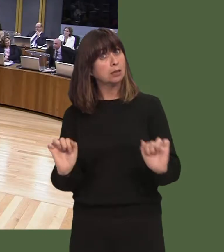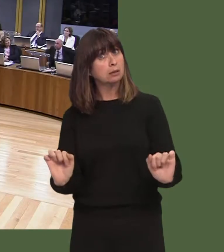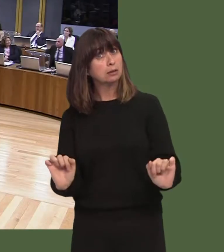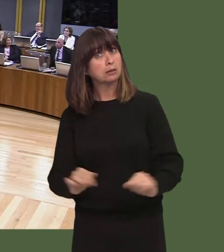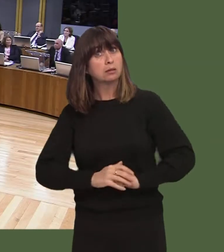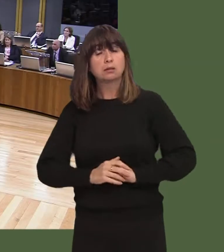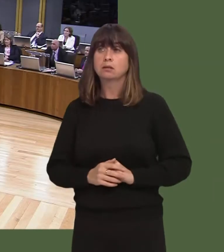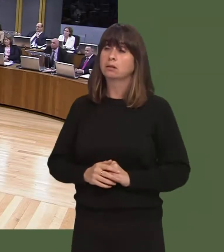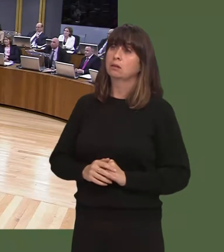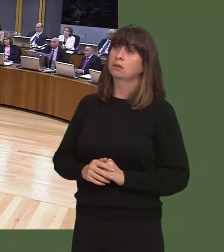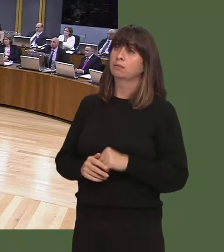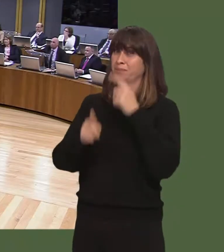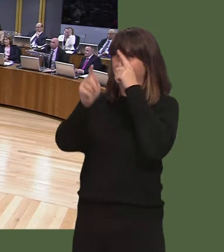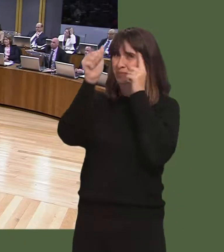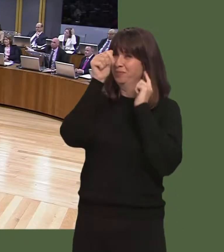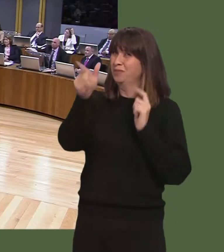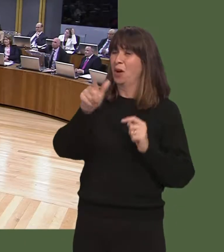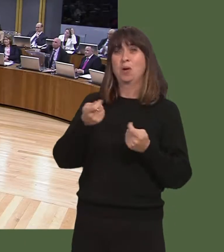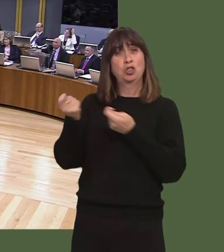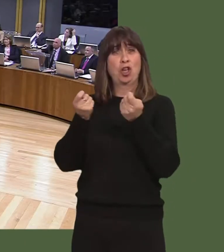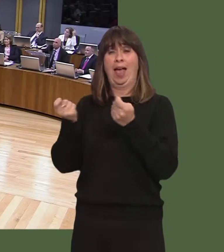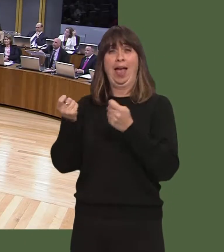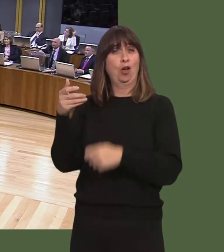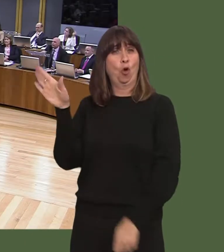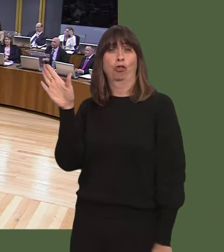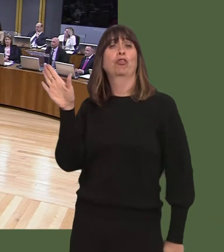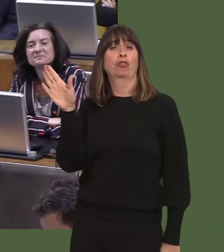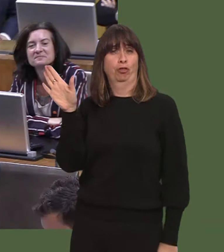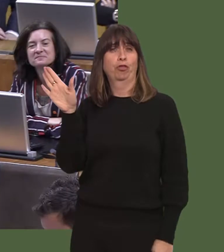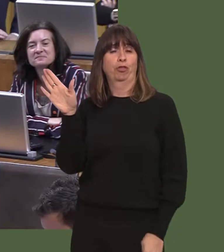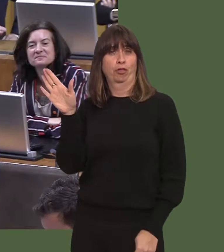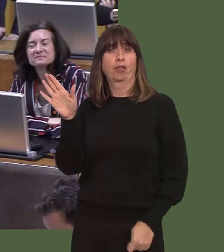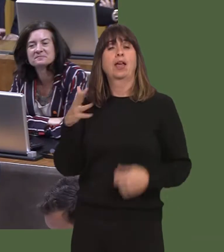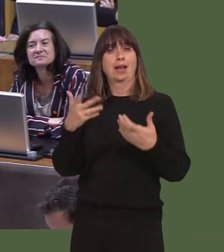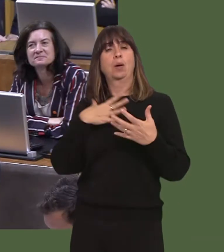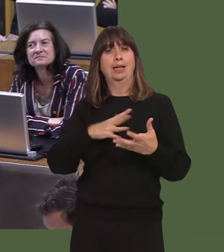Carwyn Jones AM: Well, he will know, of course, that the chair has gone, and the next step will be to appoint a new chair.